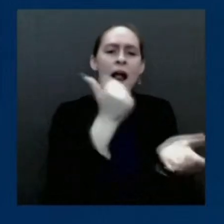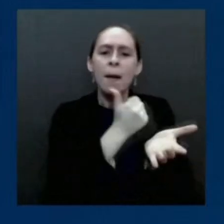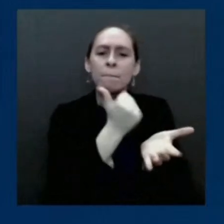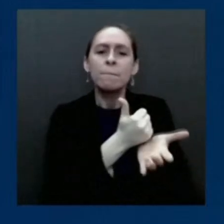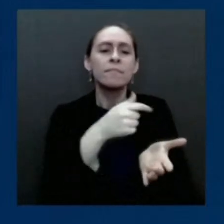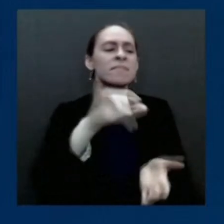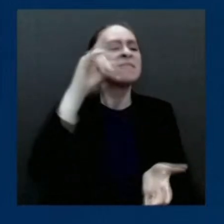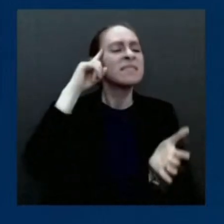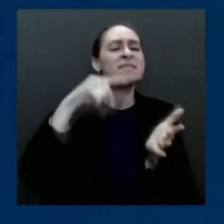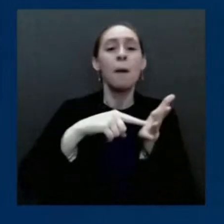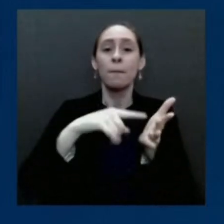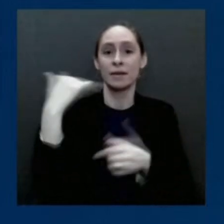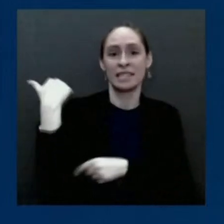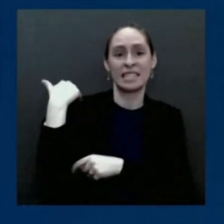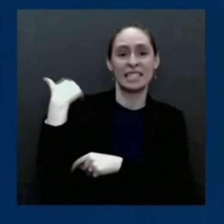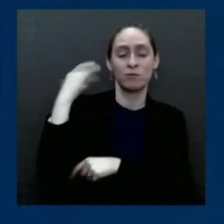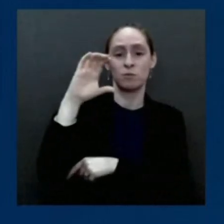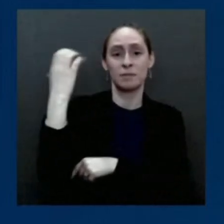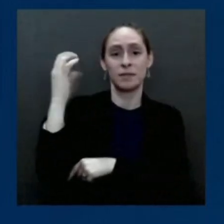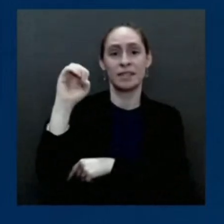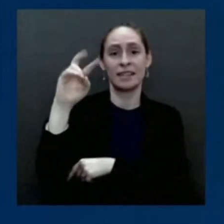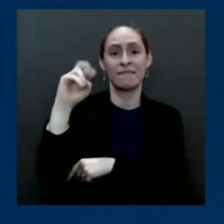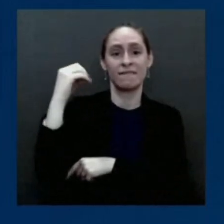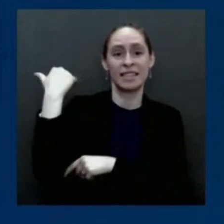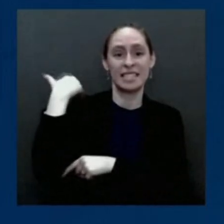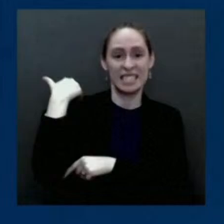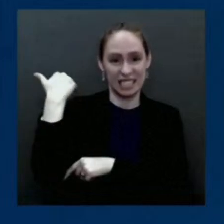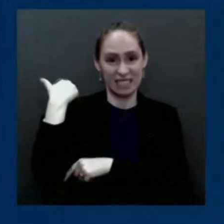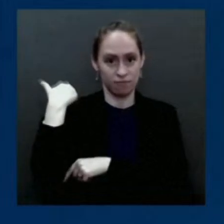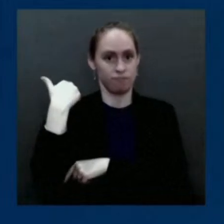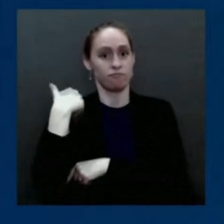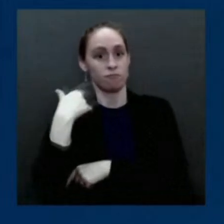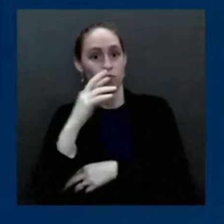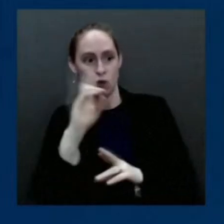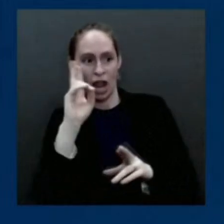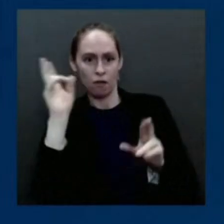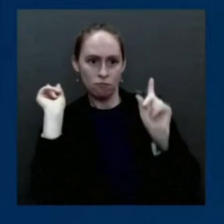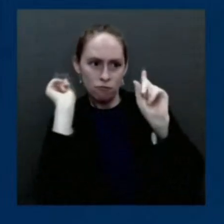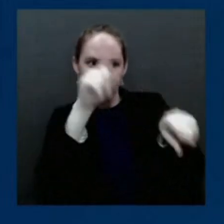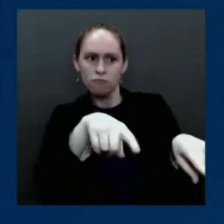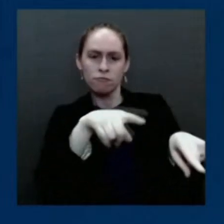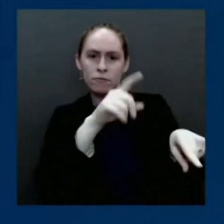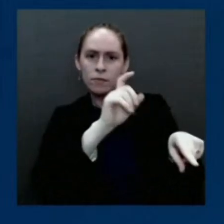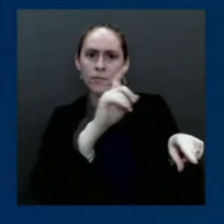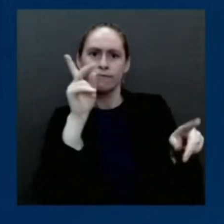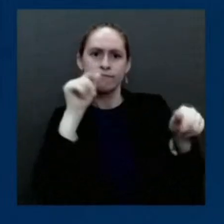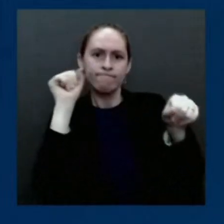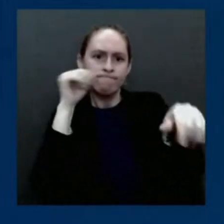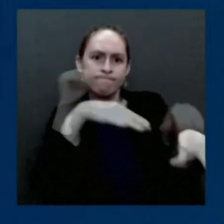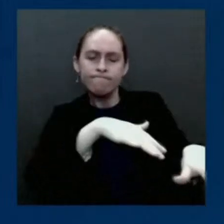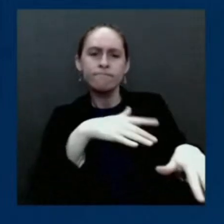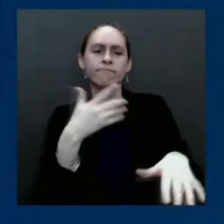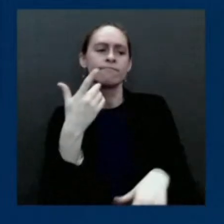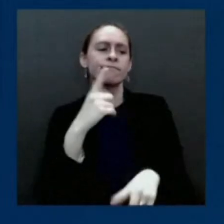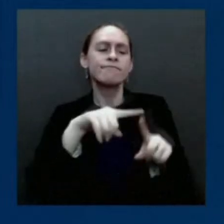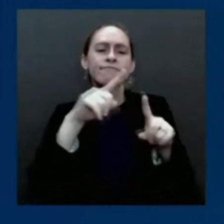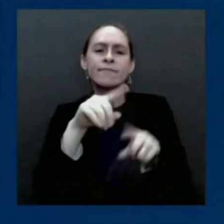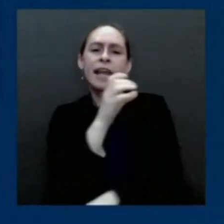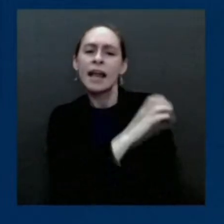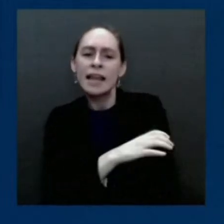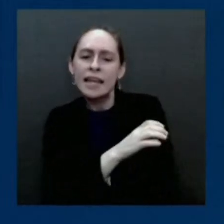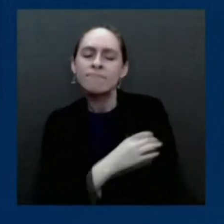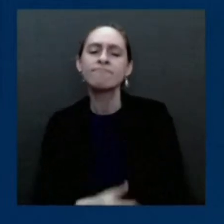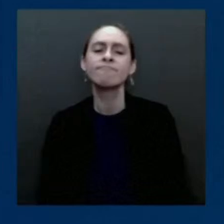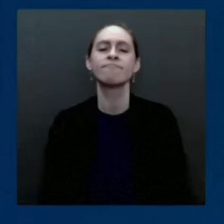ACROSS THE STATE ON CHRISTMAS